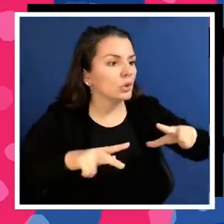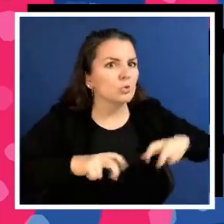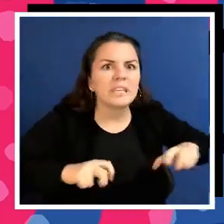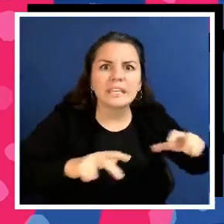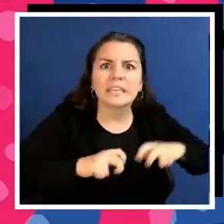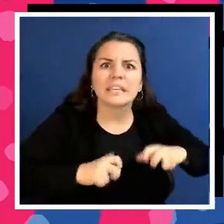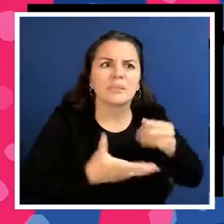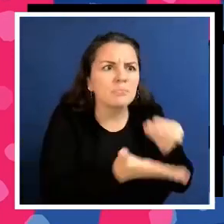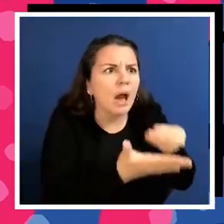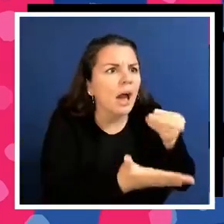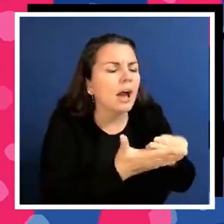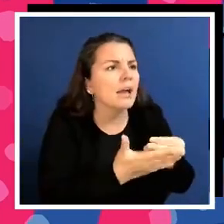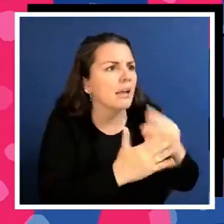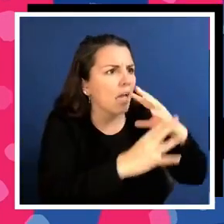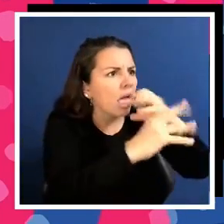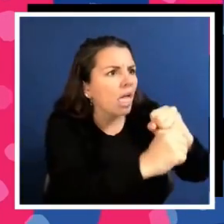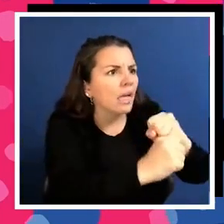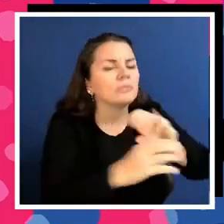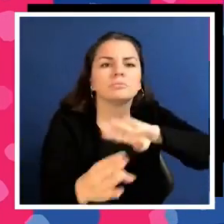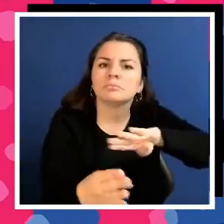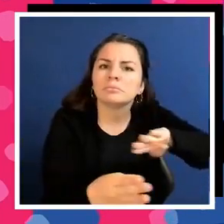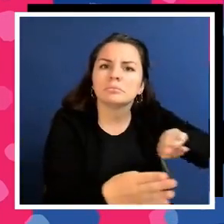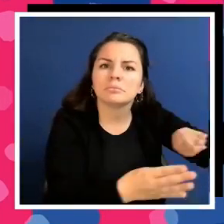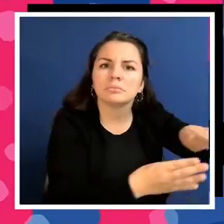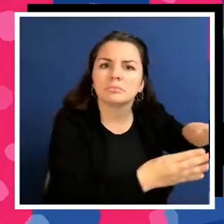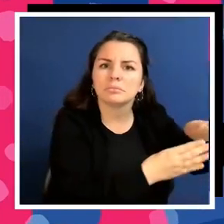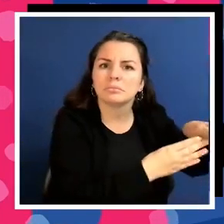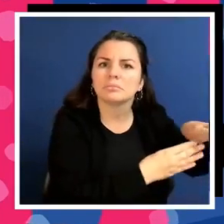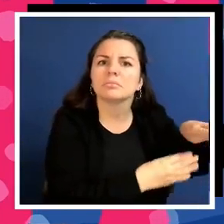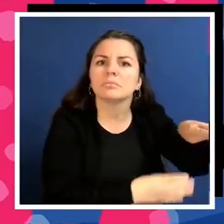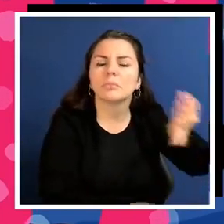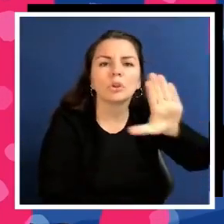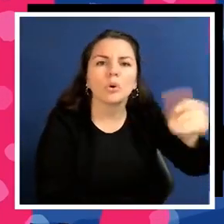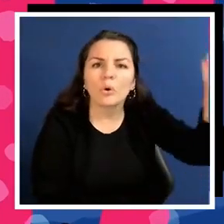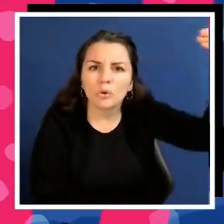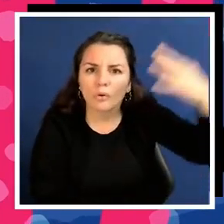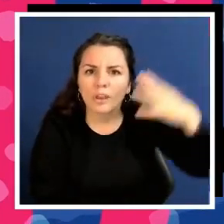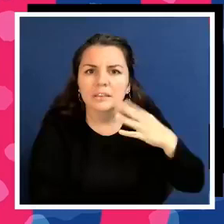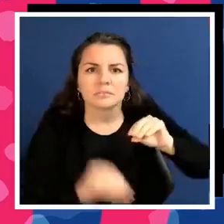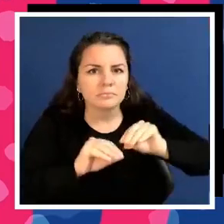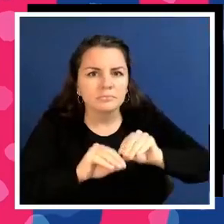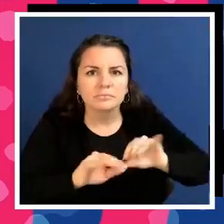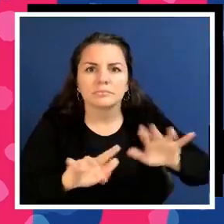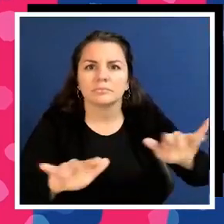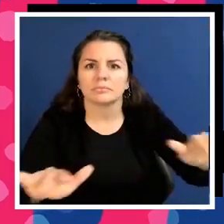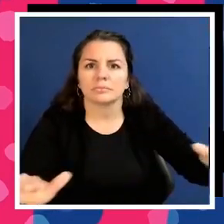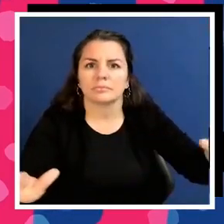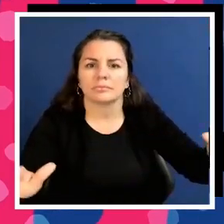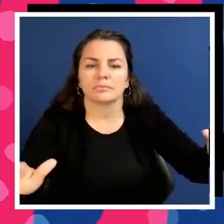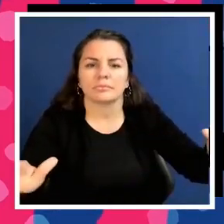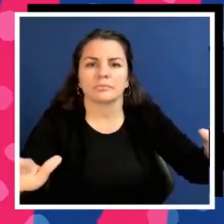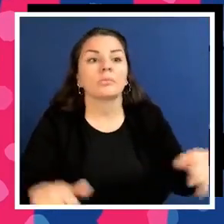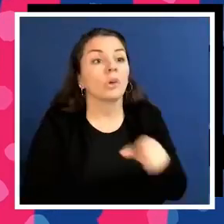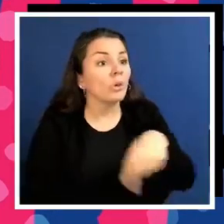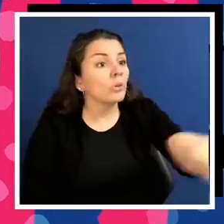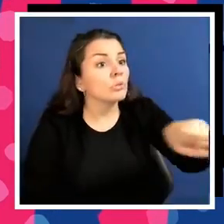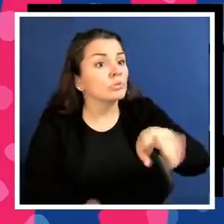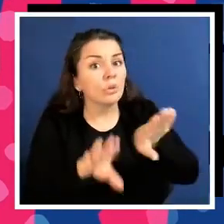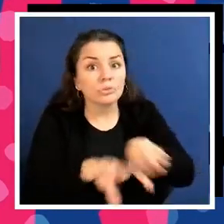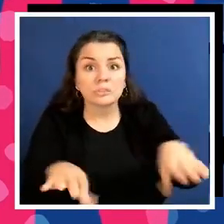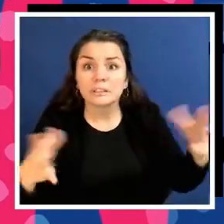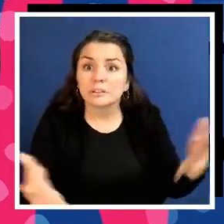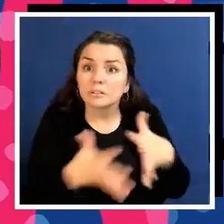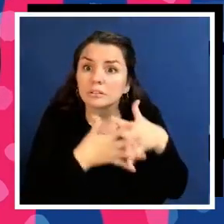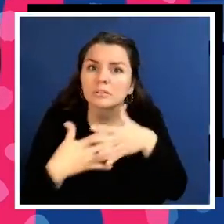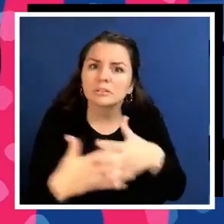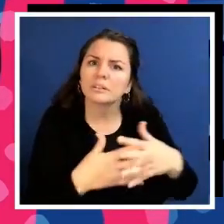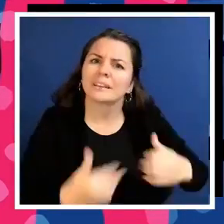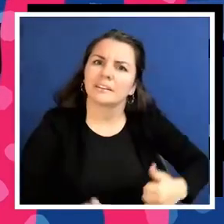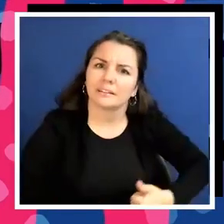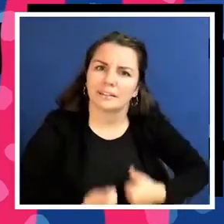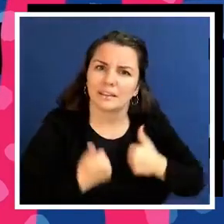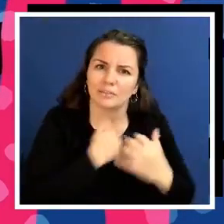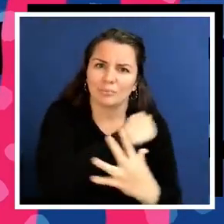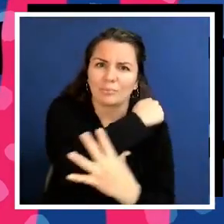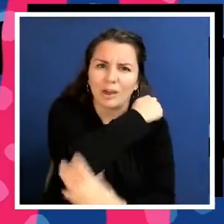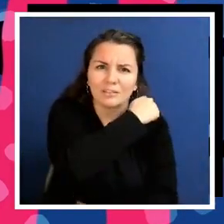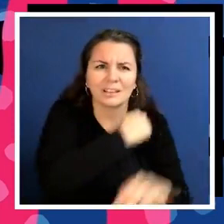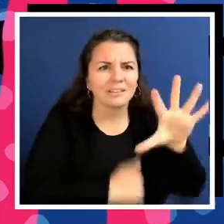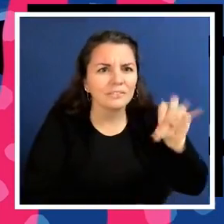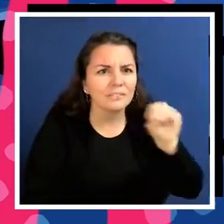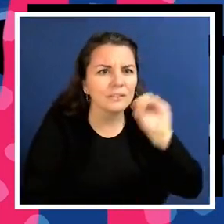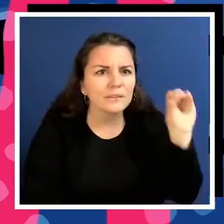AND THAT WE ARE TO CHANGE